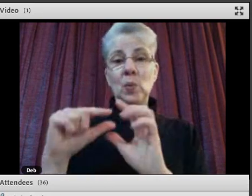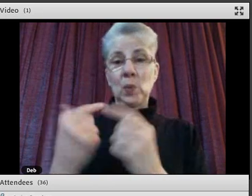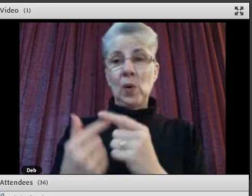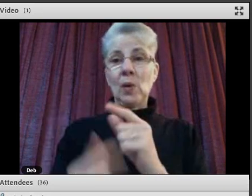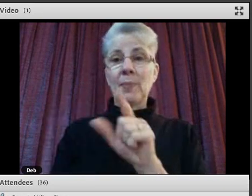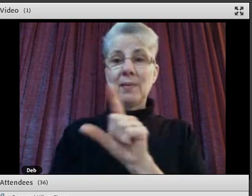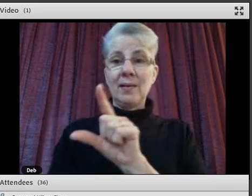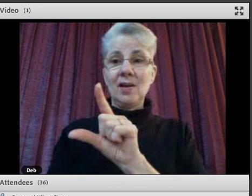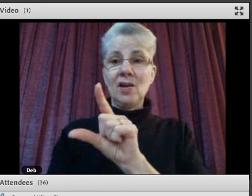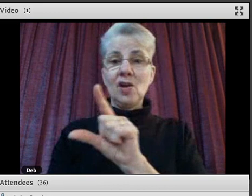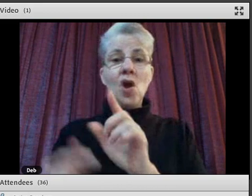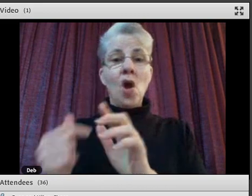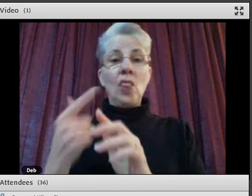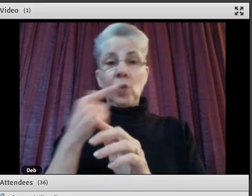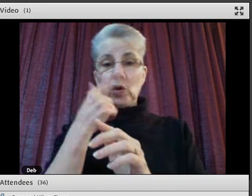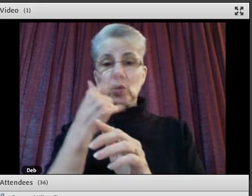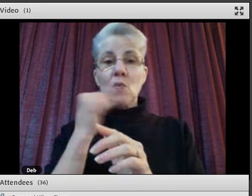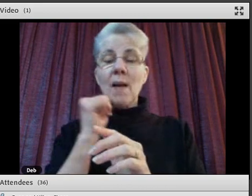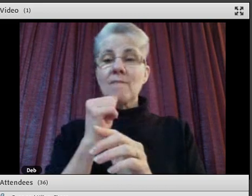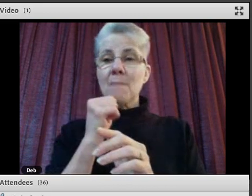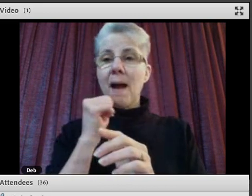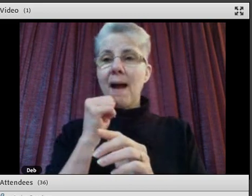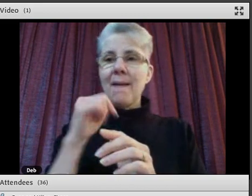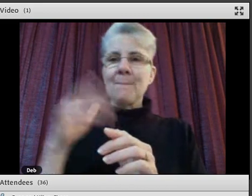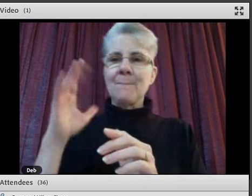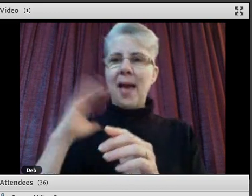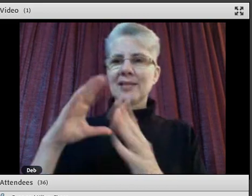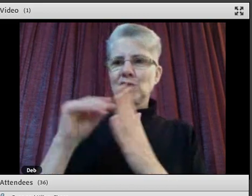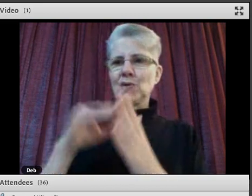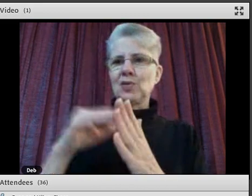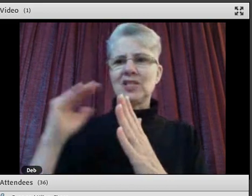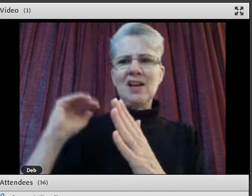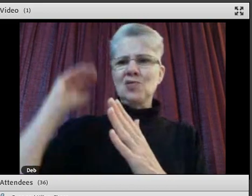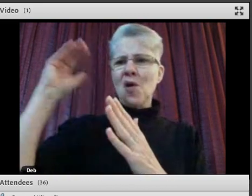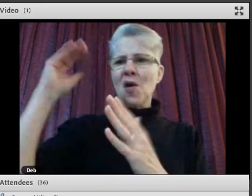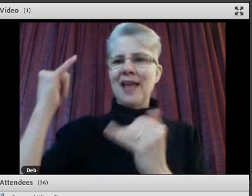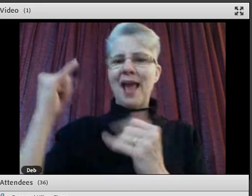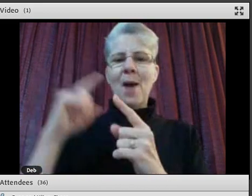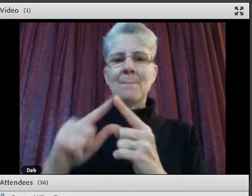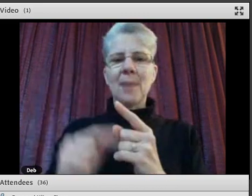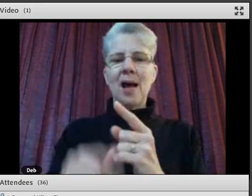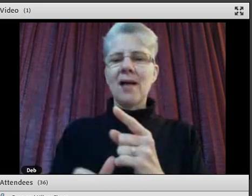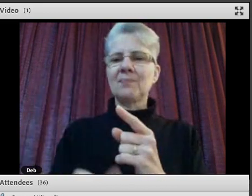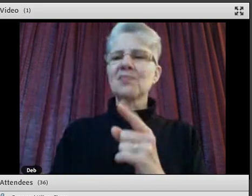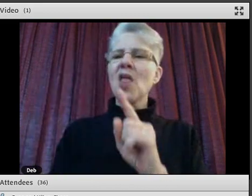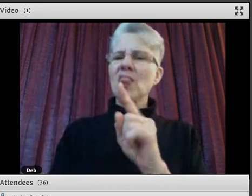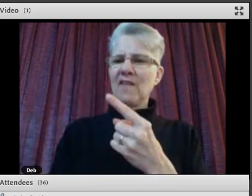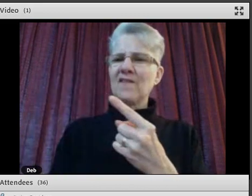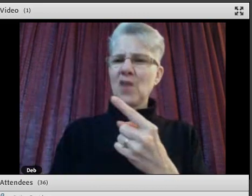Actually, the girl's one of my past students. She's so grown up now. But the first picture is them a couple years ago